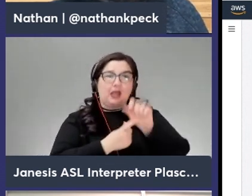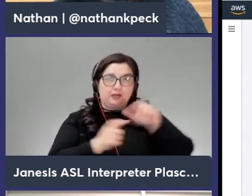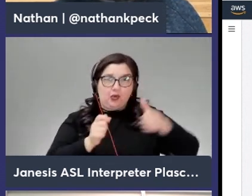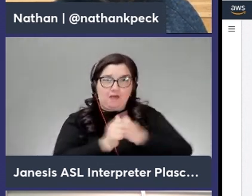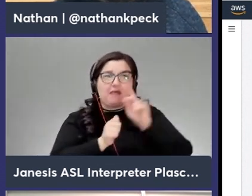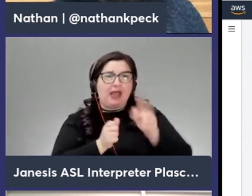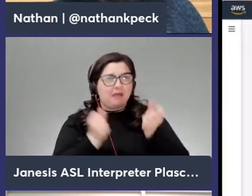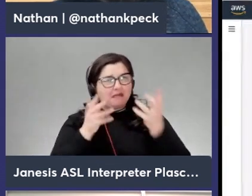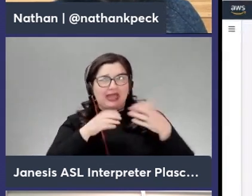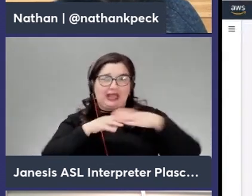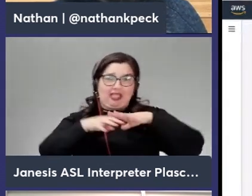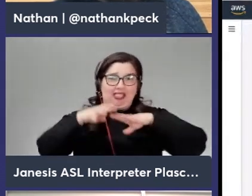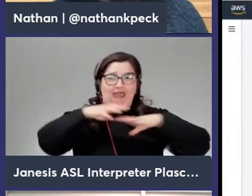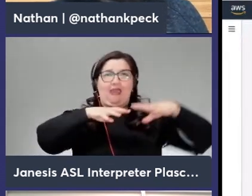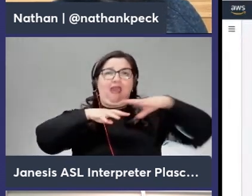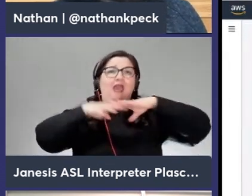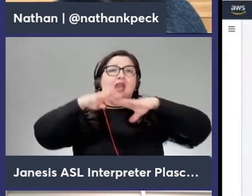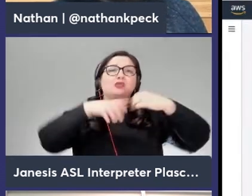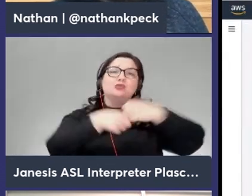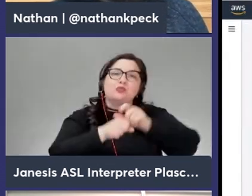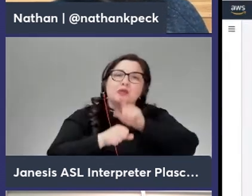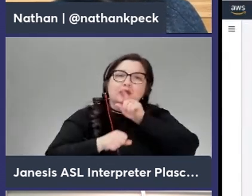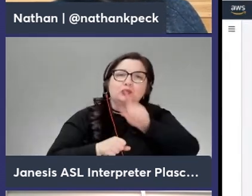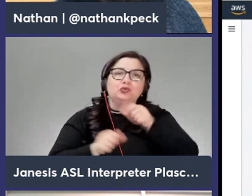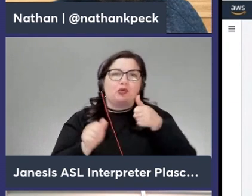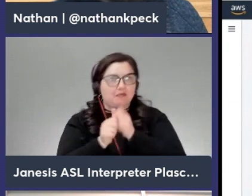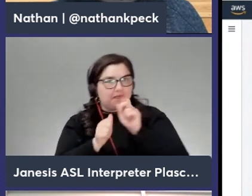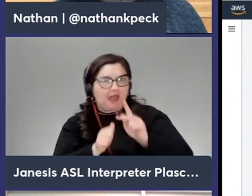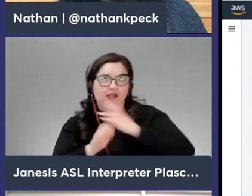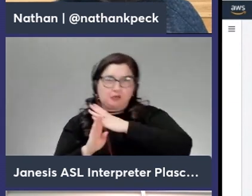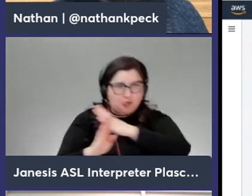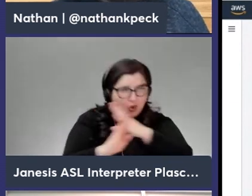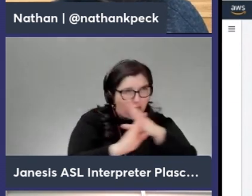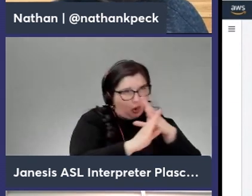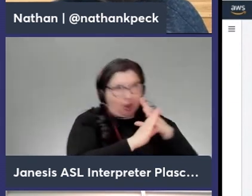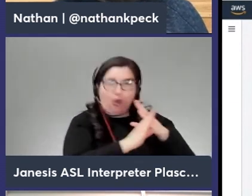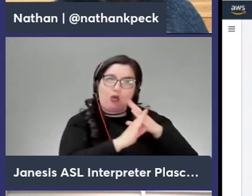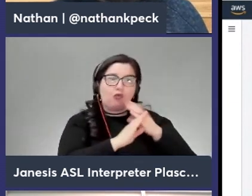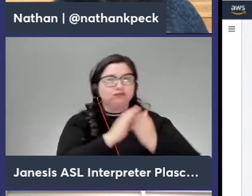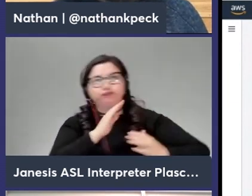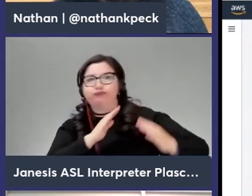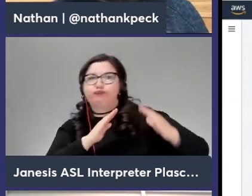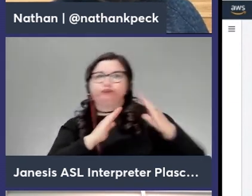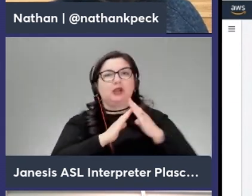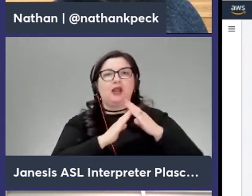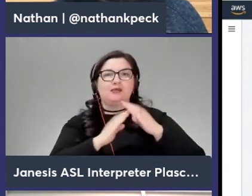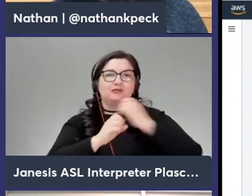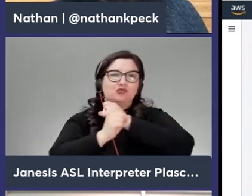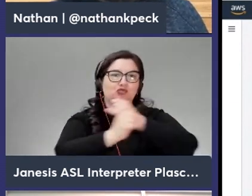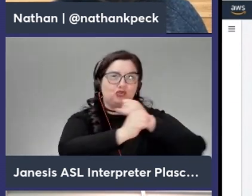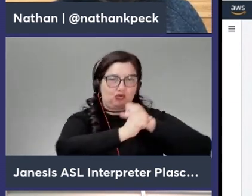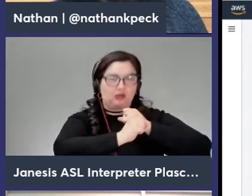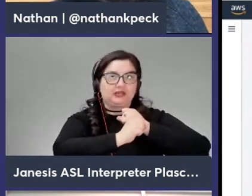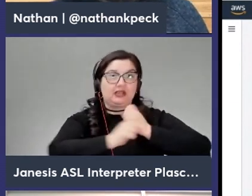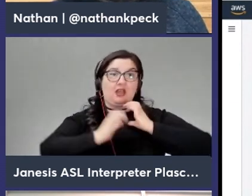to ensure that the backups are protected with utmost security and the customers,